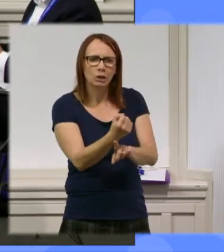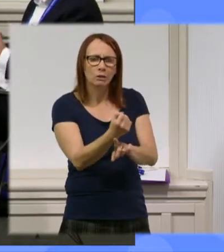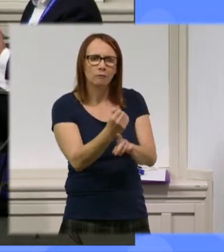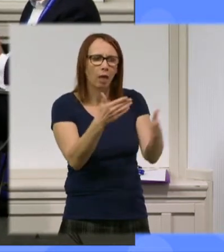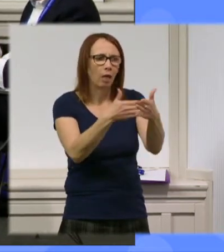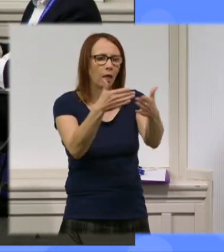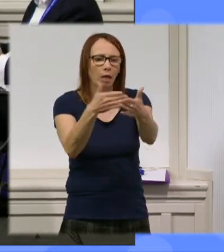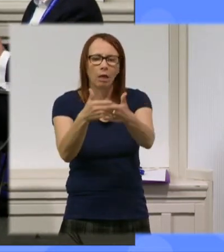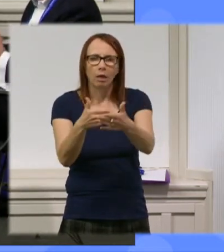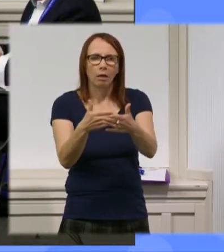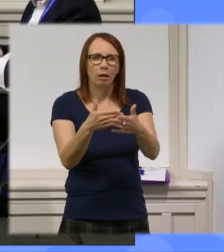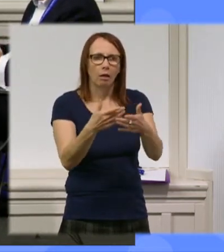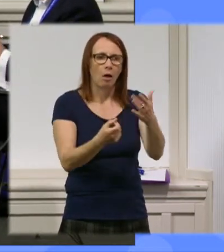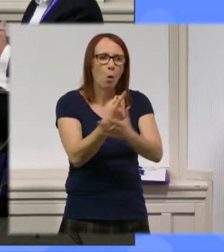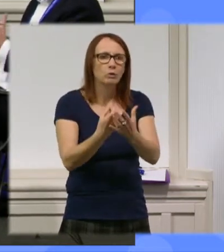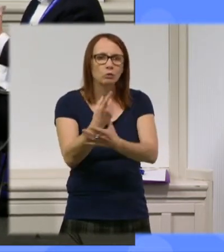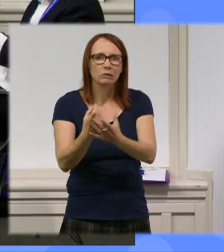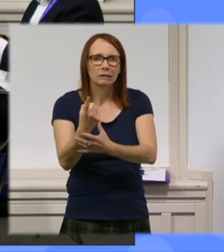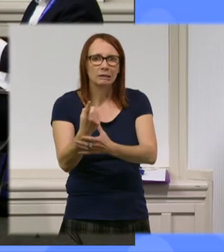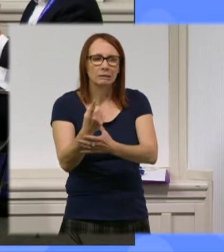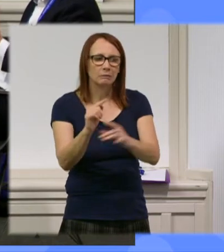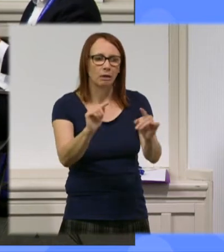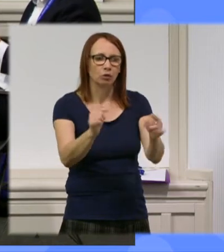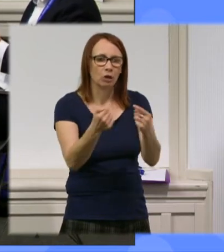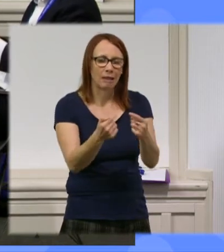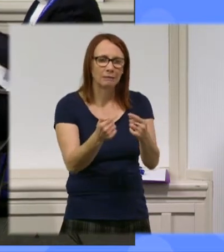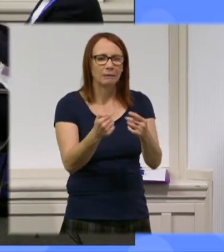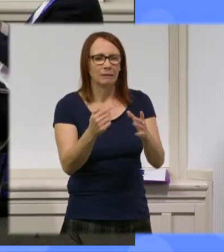priorities there are challenges so in four or five minutes I would invite you